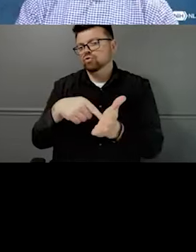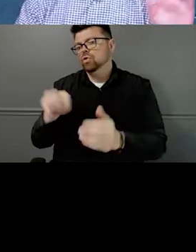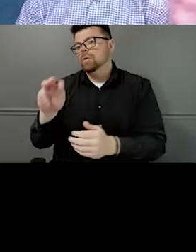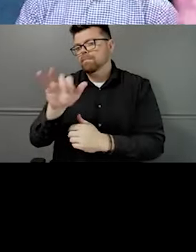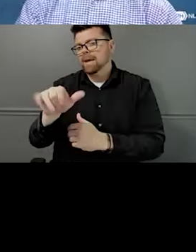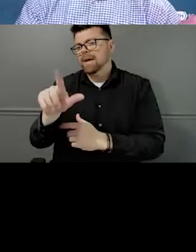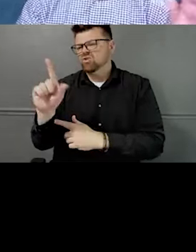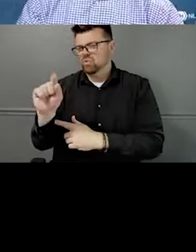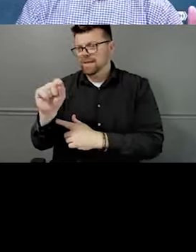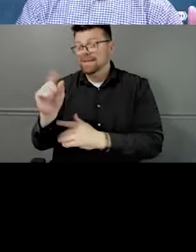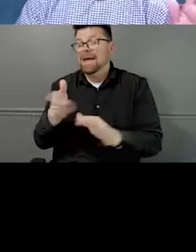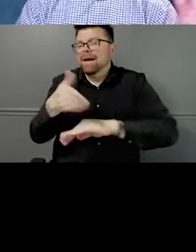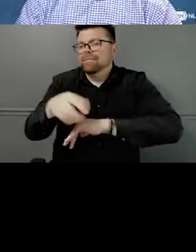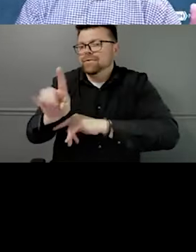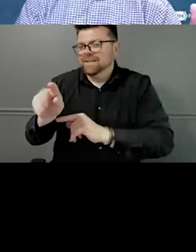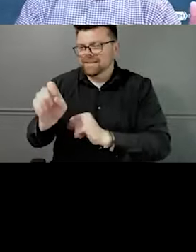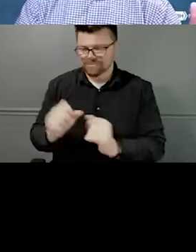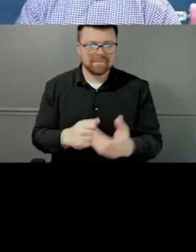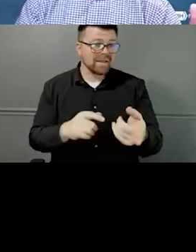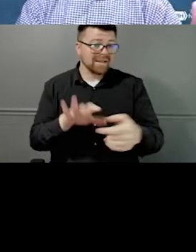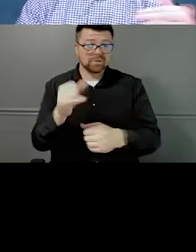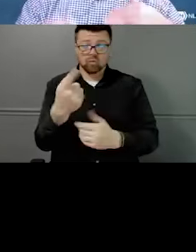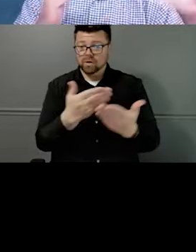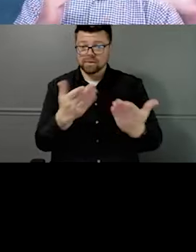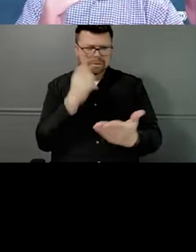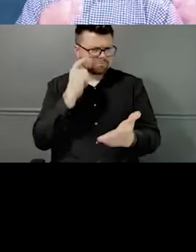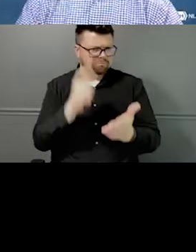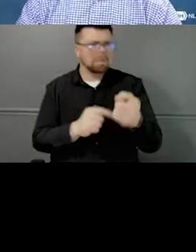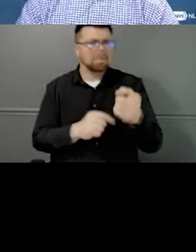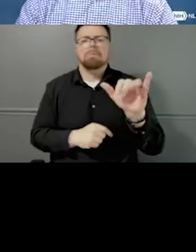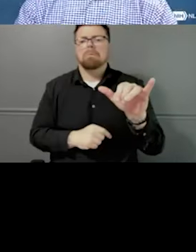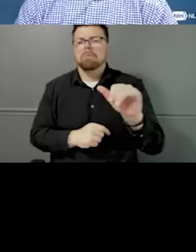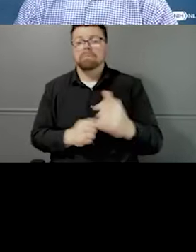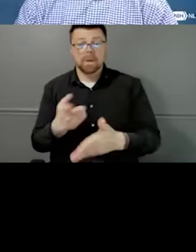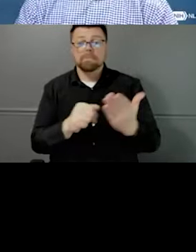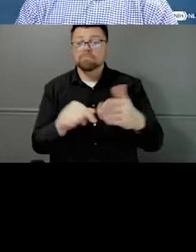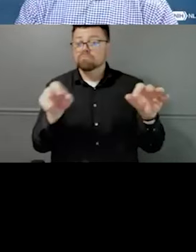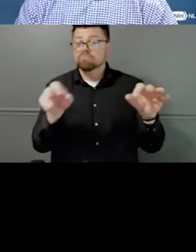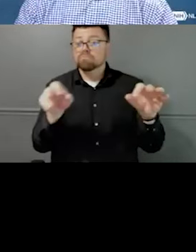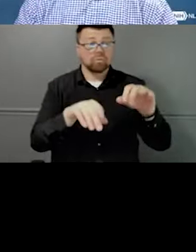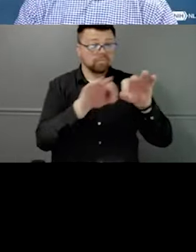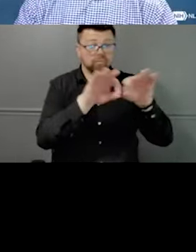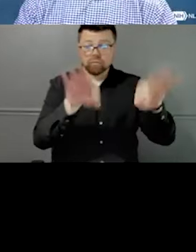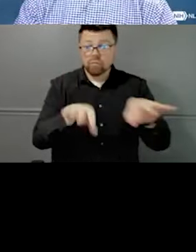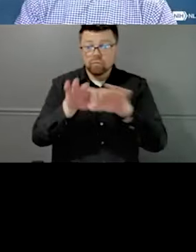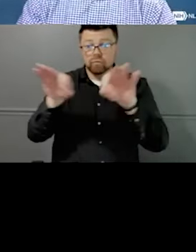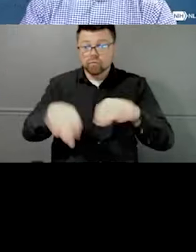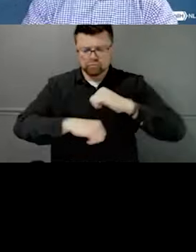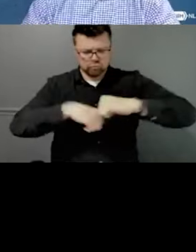That's one thing you're going to see right off the bat. Both of these formats are available for you to work with.